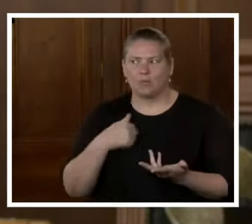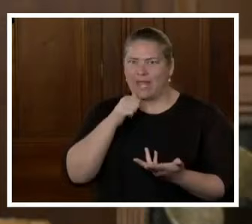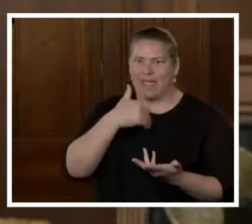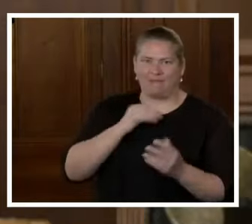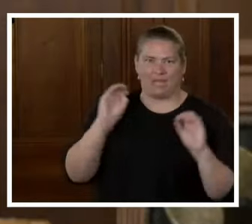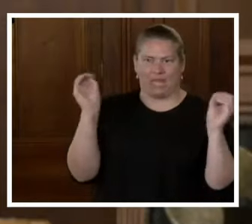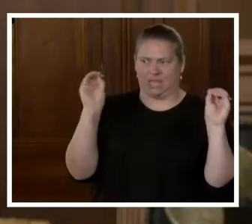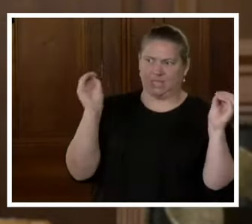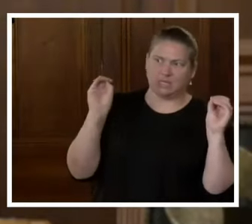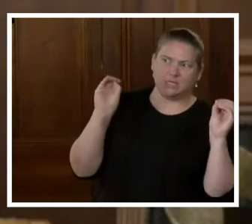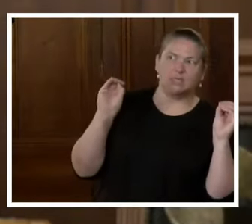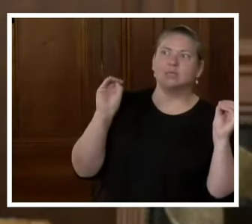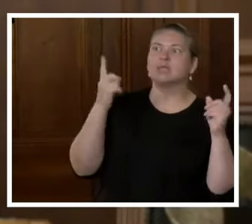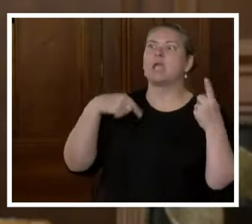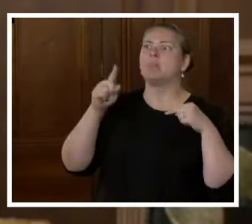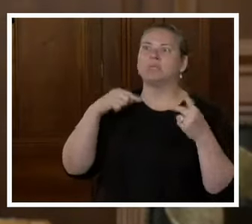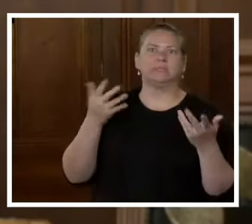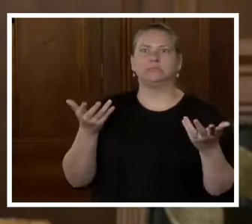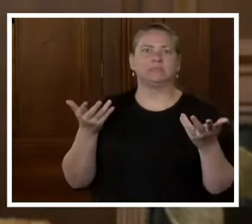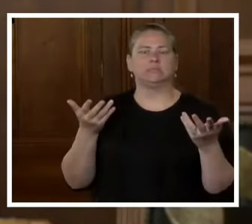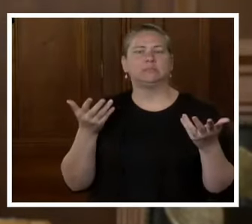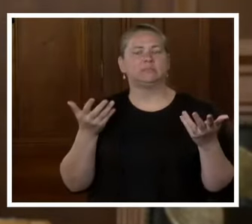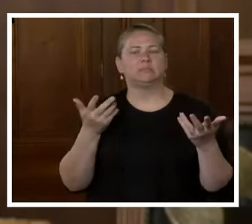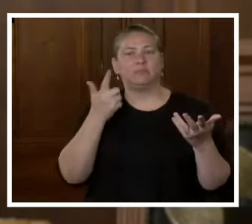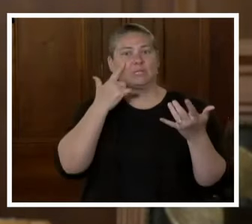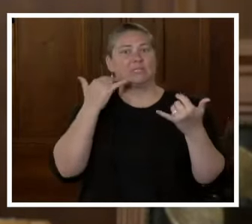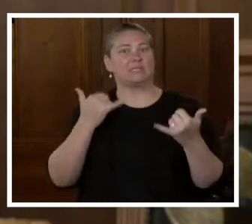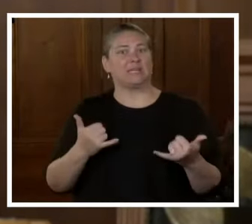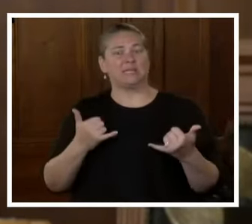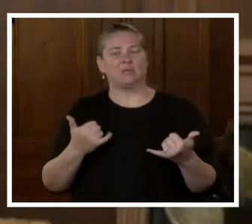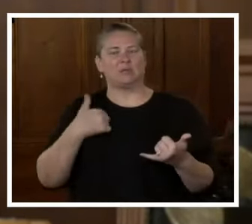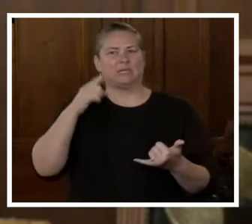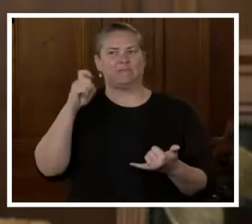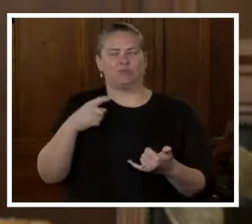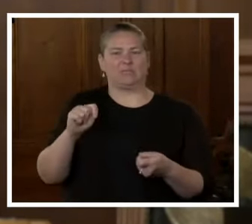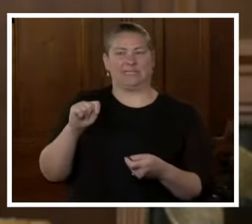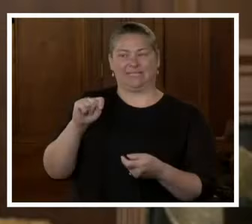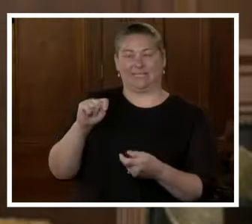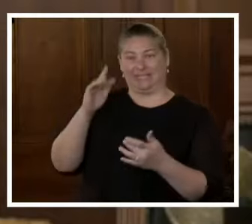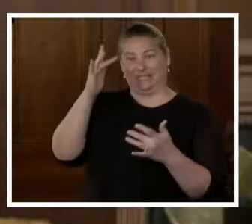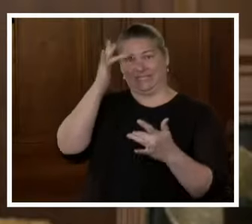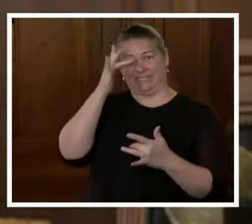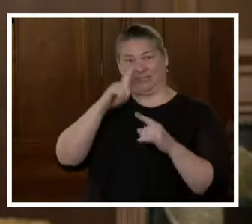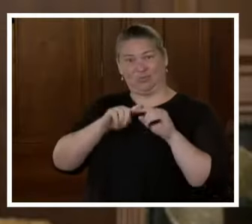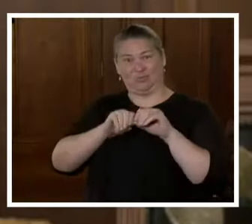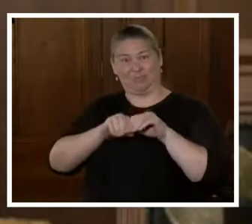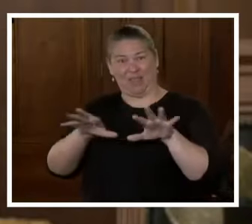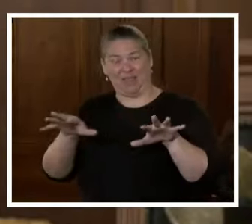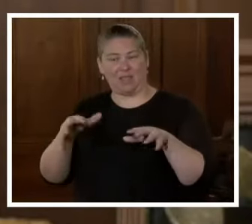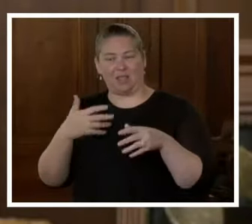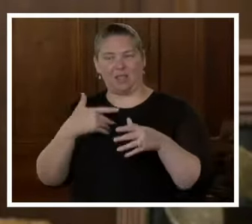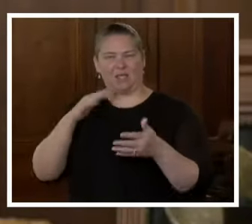FOR THOSE OF YOU WHO WEAR A MASK, THANK YOU FOR DOING YOUR PART TO TRY PHOTONIC EACH OTHERS AND THE PEOPLE THAT YOU CARE